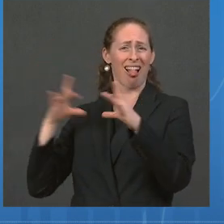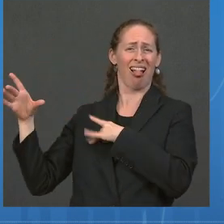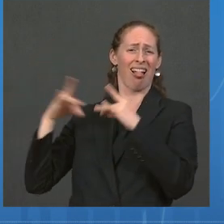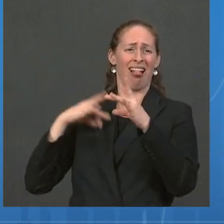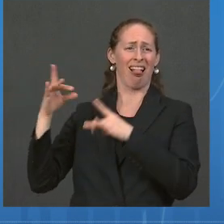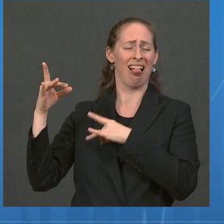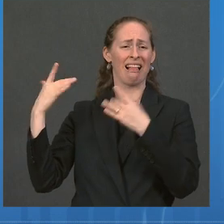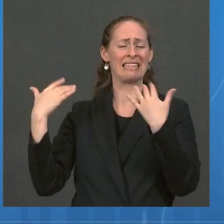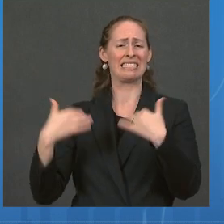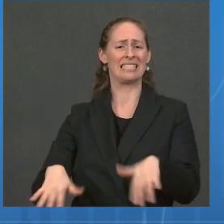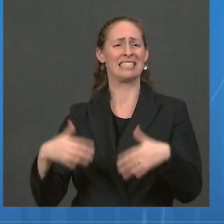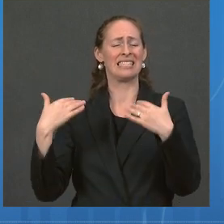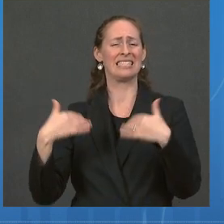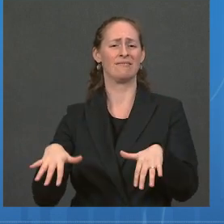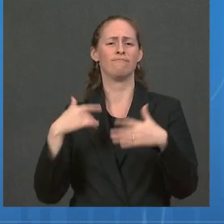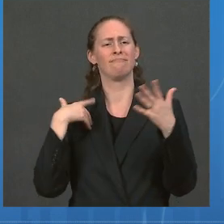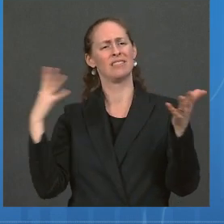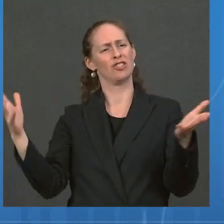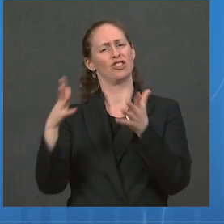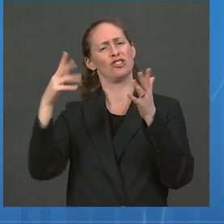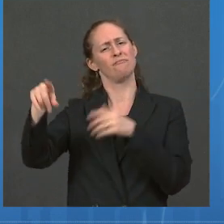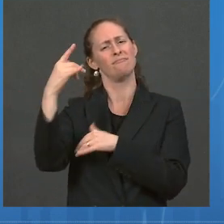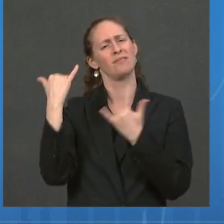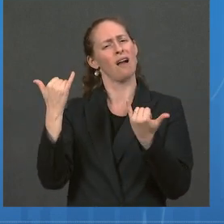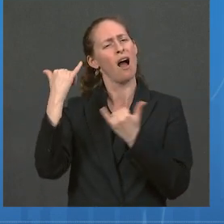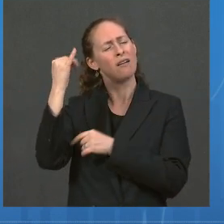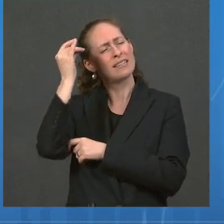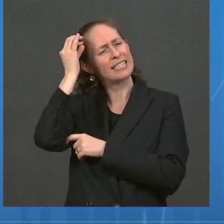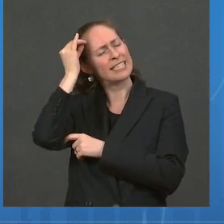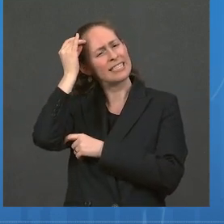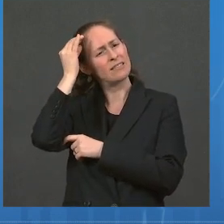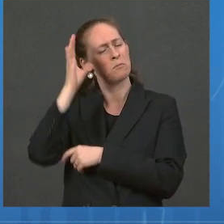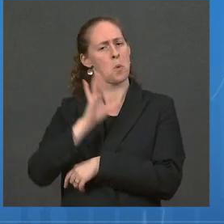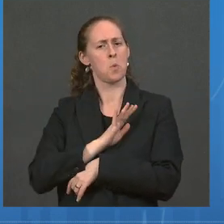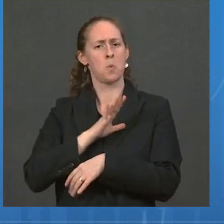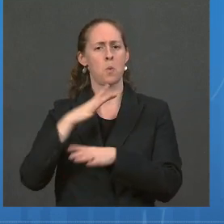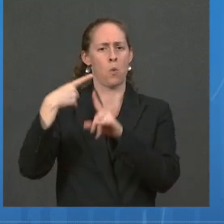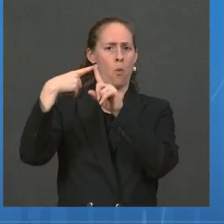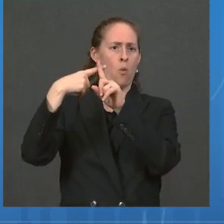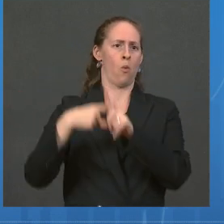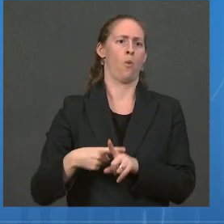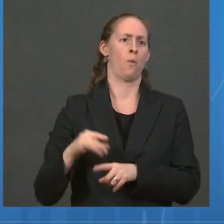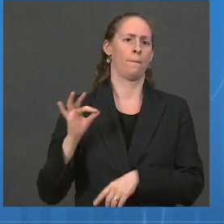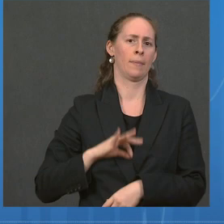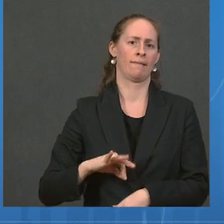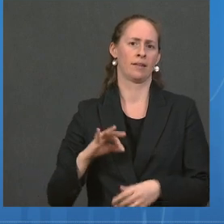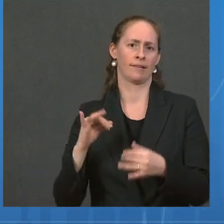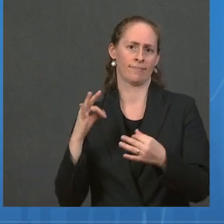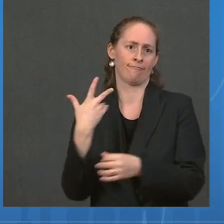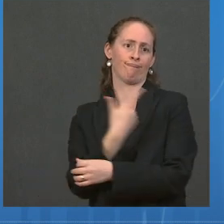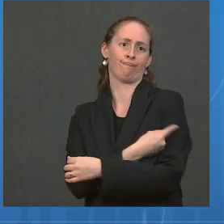I urge you to consider the many benefits of vaccination. Thank you. I'll now turn things over to Dr. Fauci.